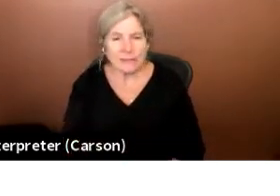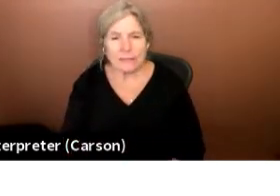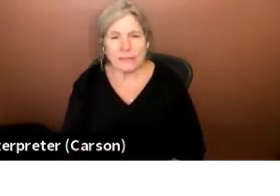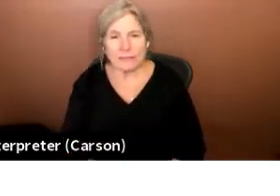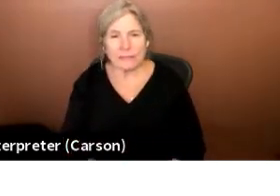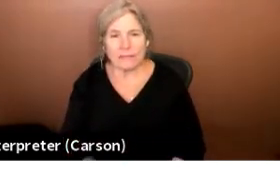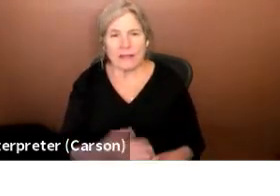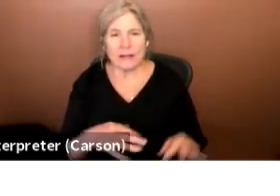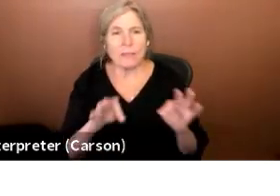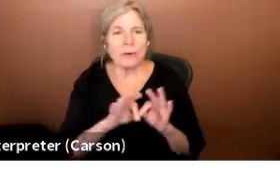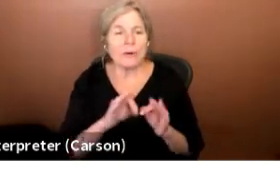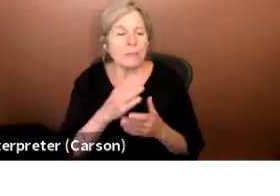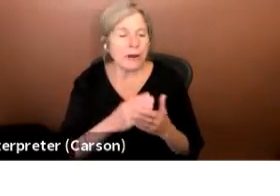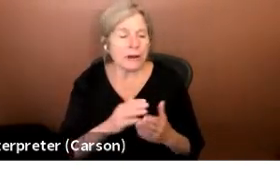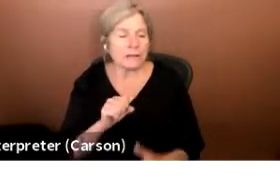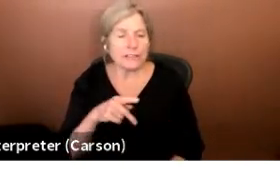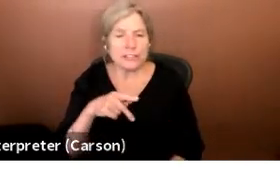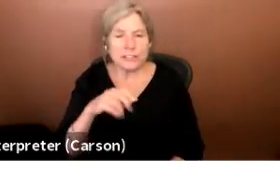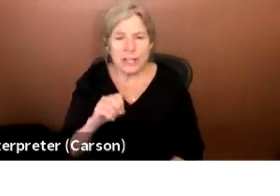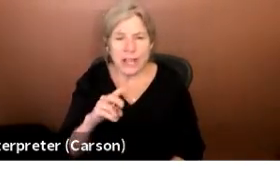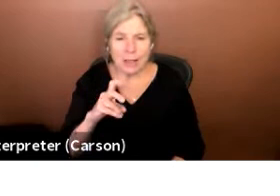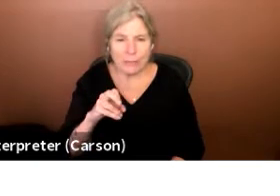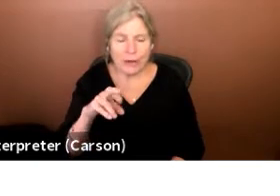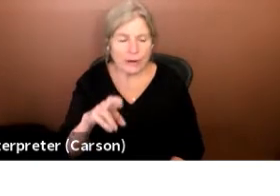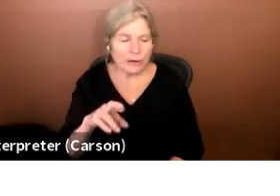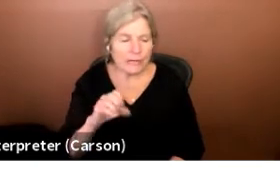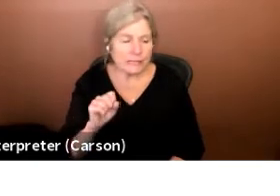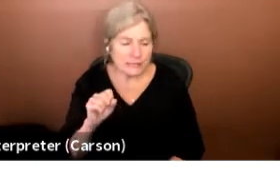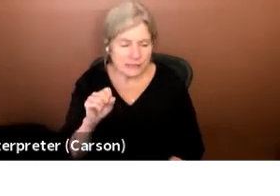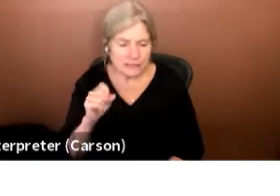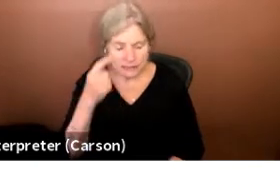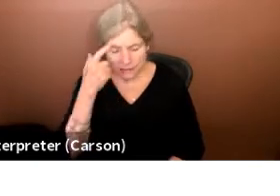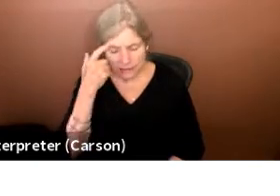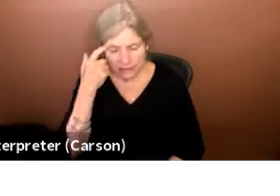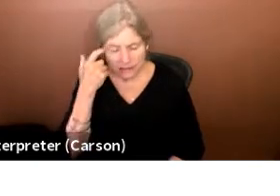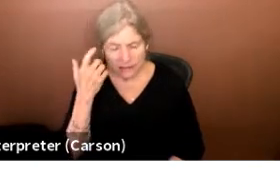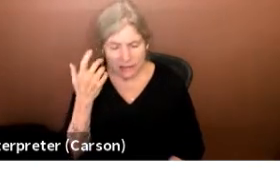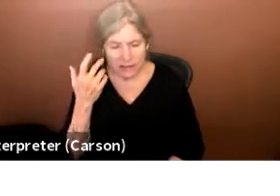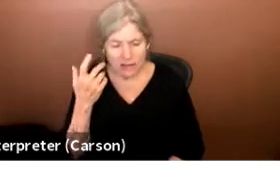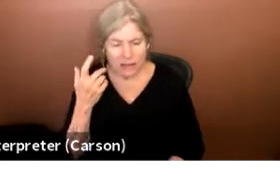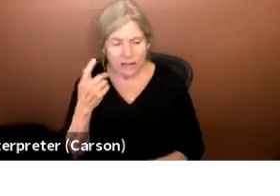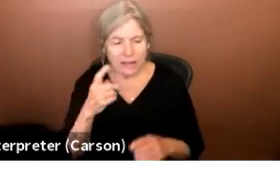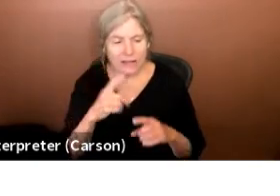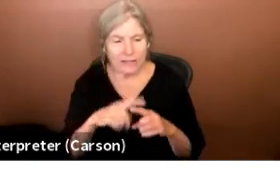Shapereader, the different works we have been doing.